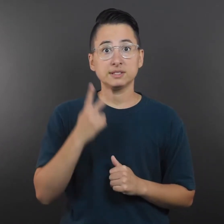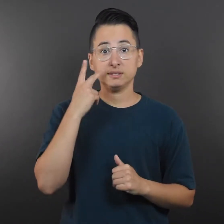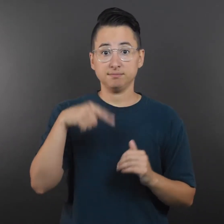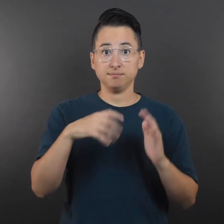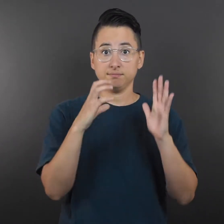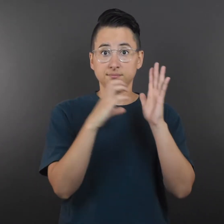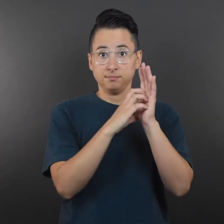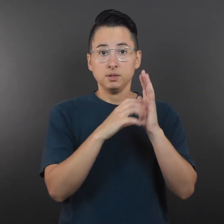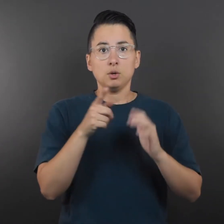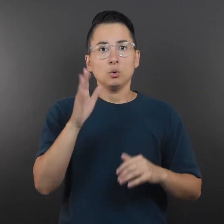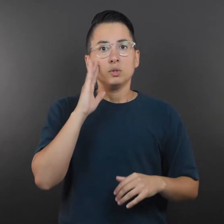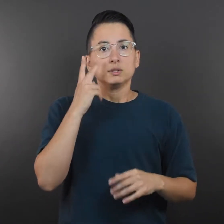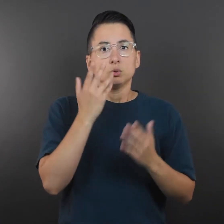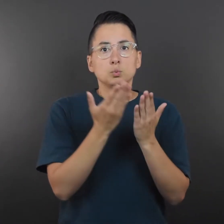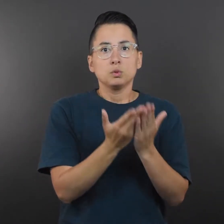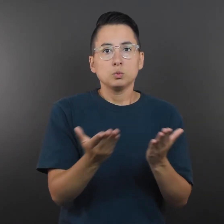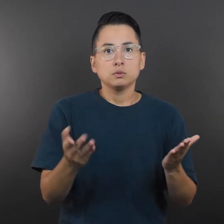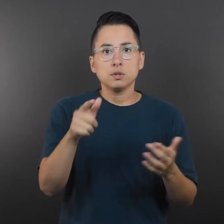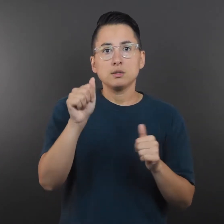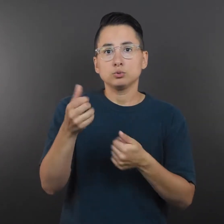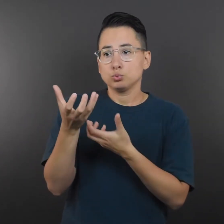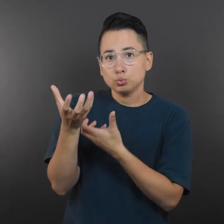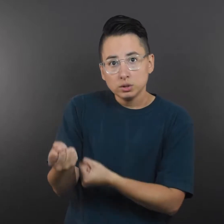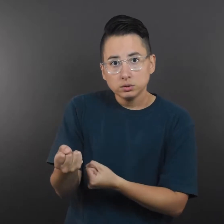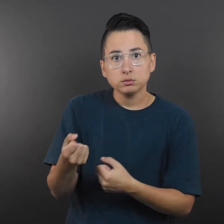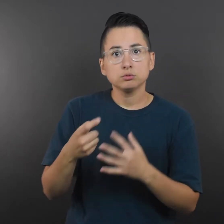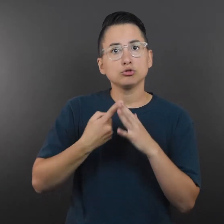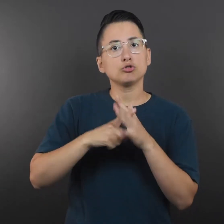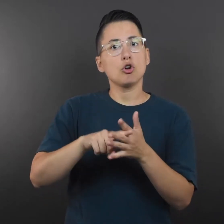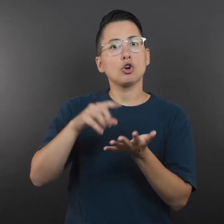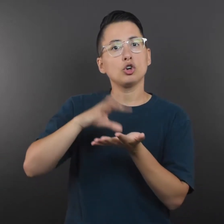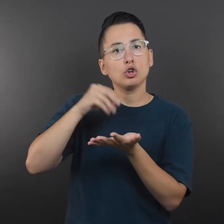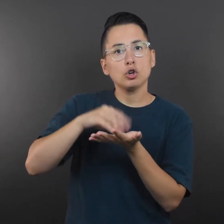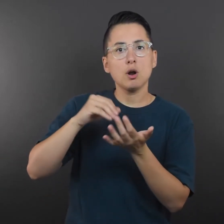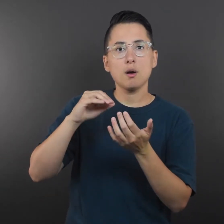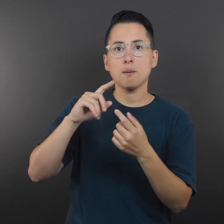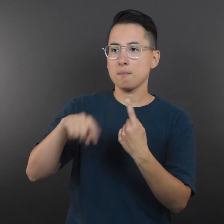In this section, you will find resources that you can trust, that will start you on